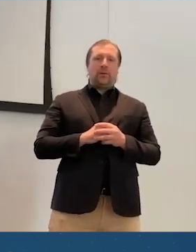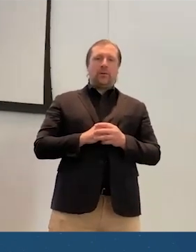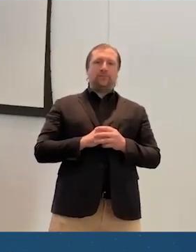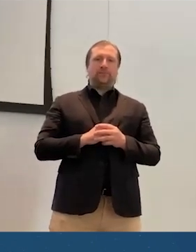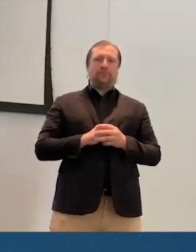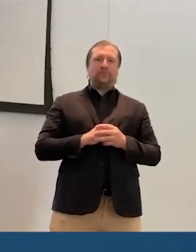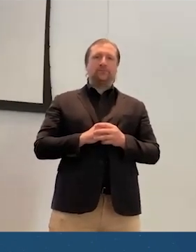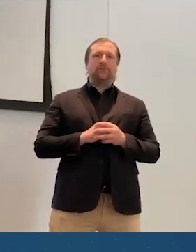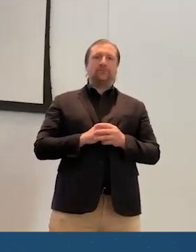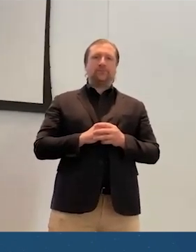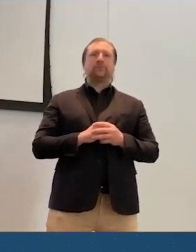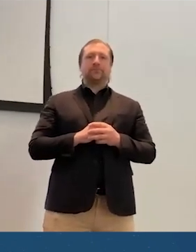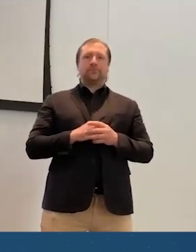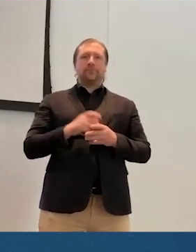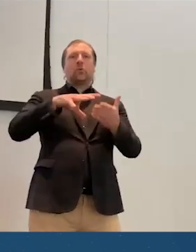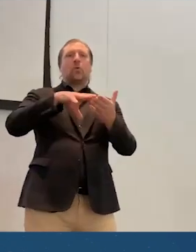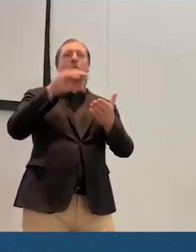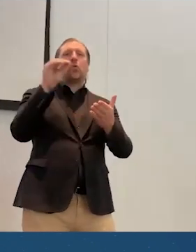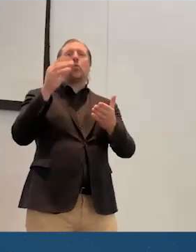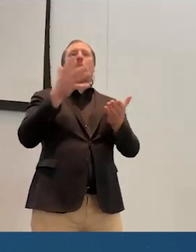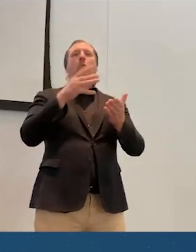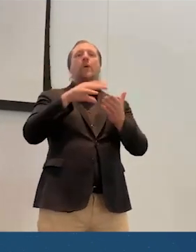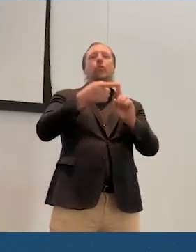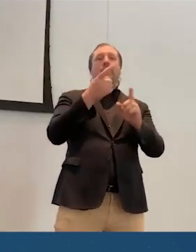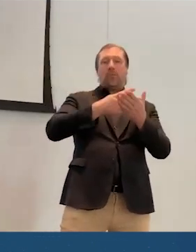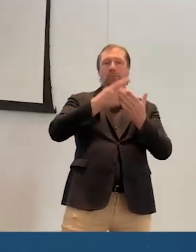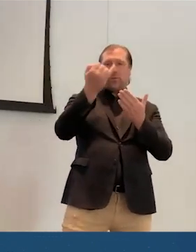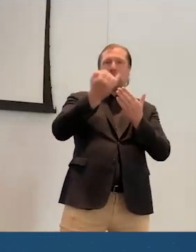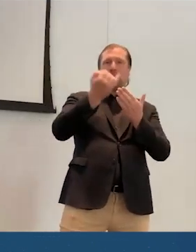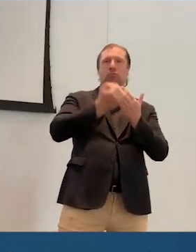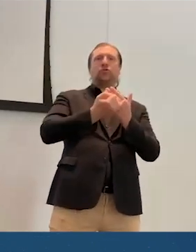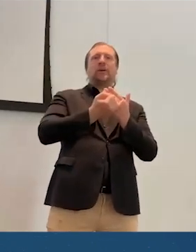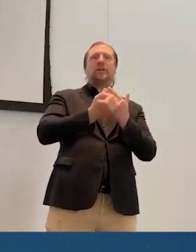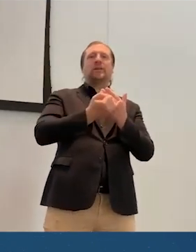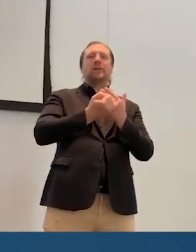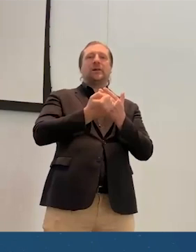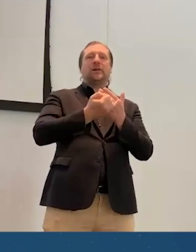are summarized into three core ideas.